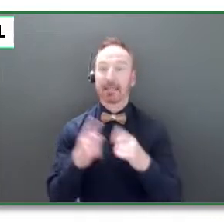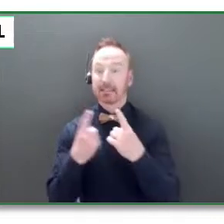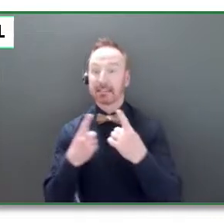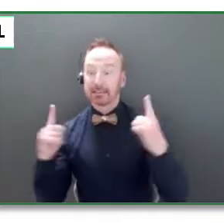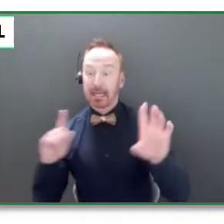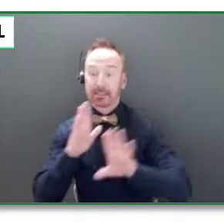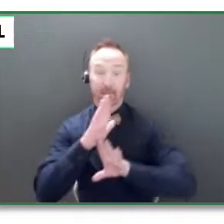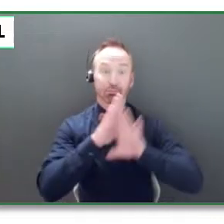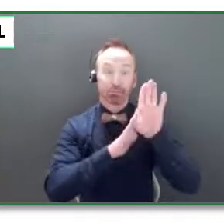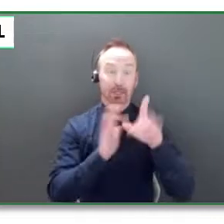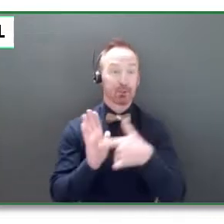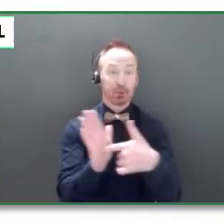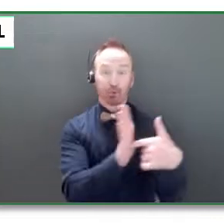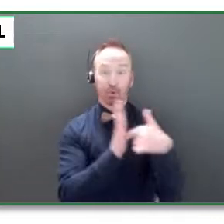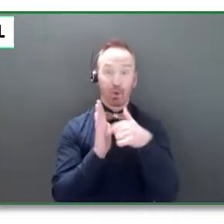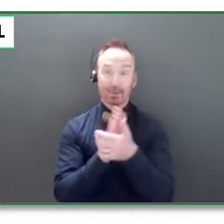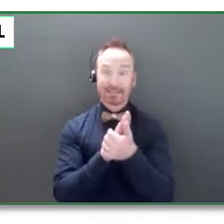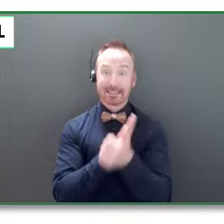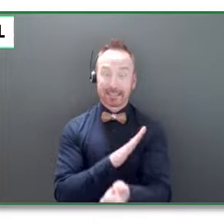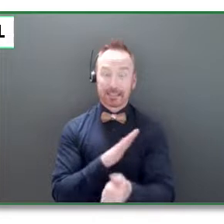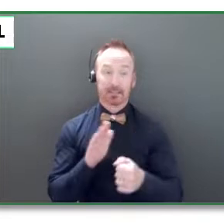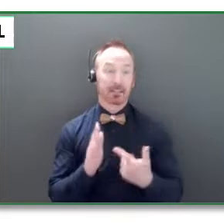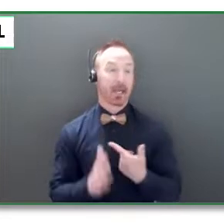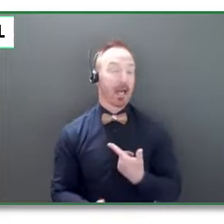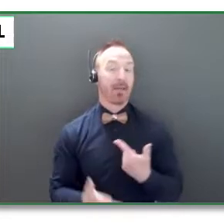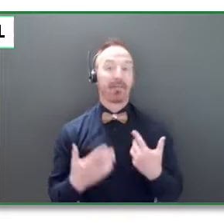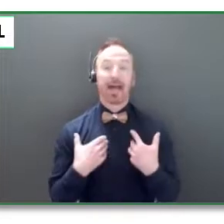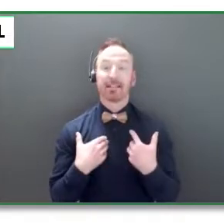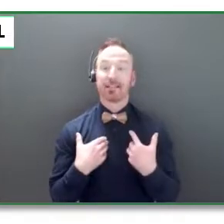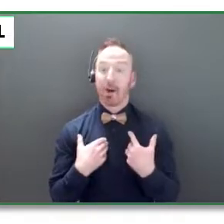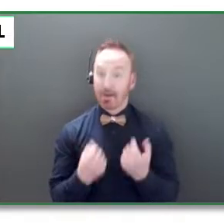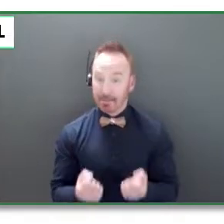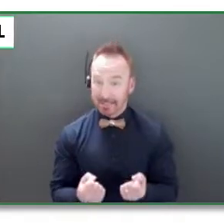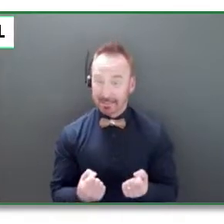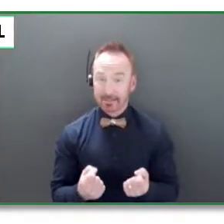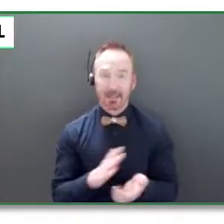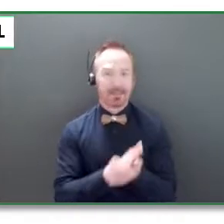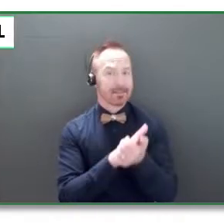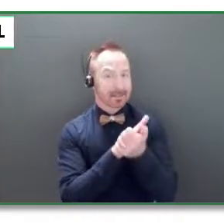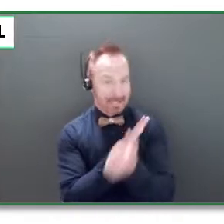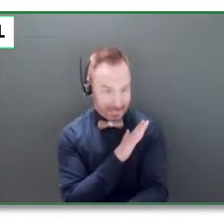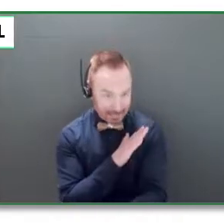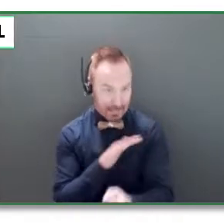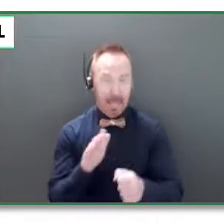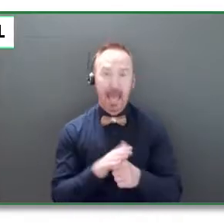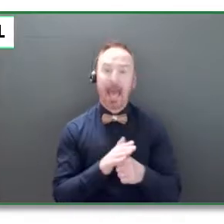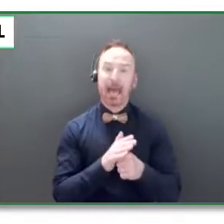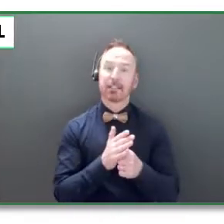Competence, confidence and motivation to active participation create a virtuous